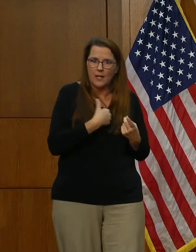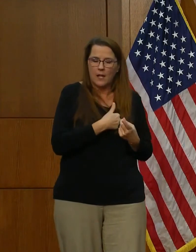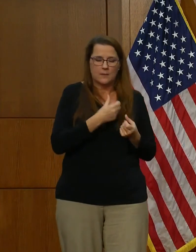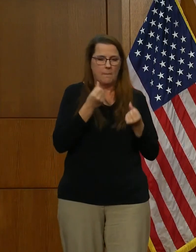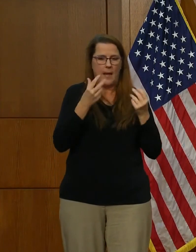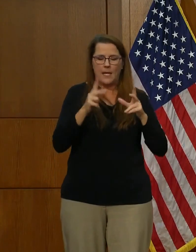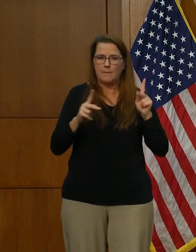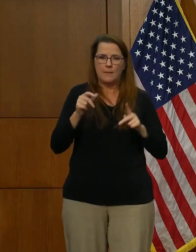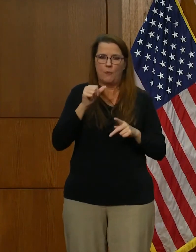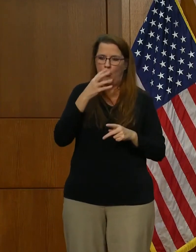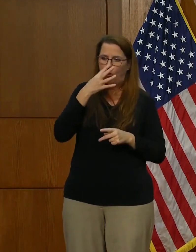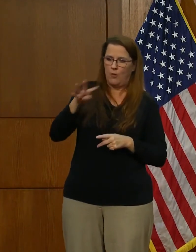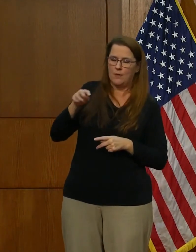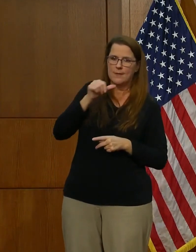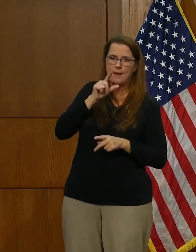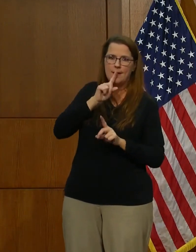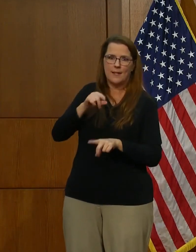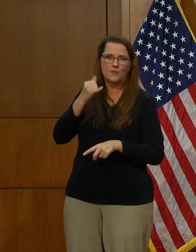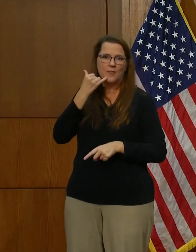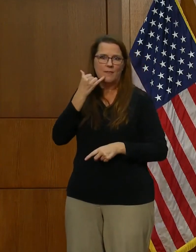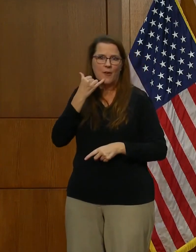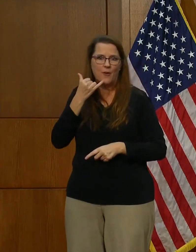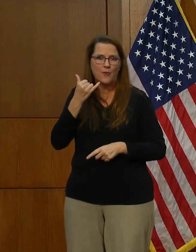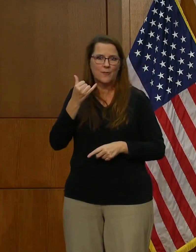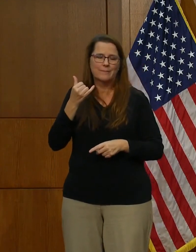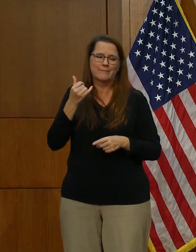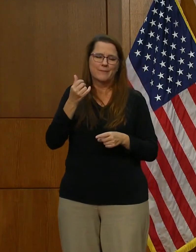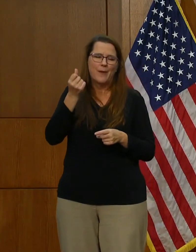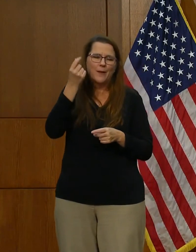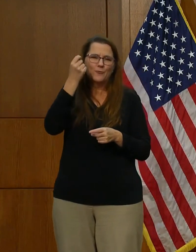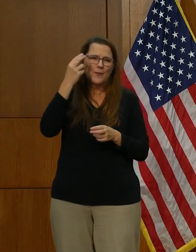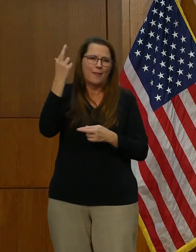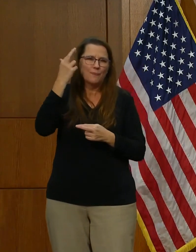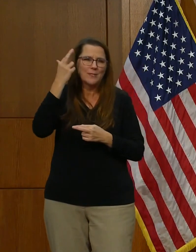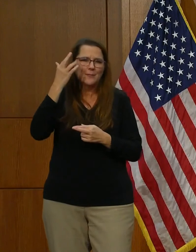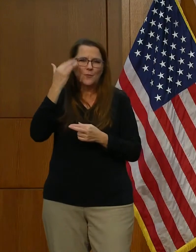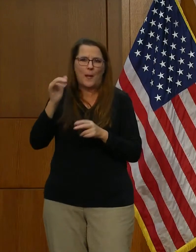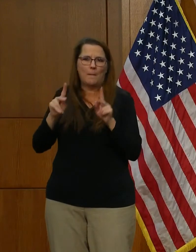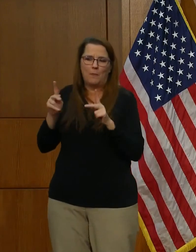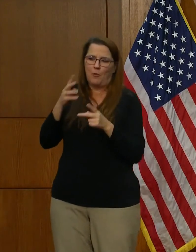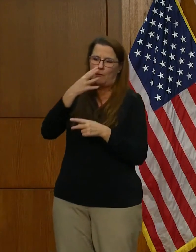LOCAL HEALTH DISTRICT ARE TELLING US SET UP AA. LOT OF PEOPLE ARE AND I THINK WE'RE